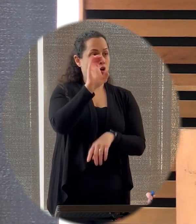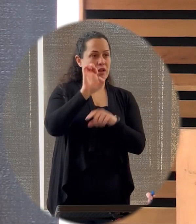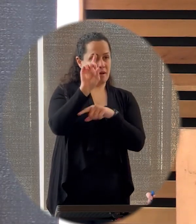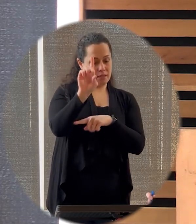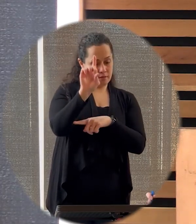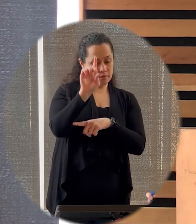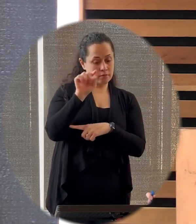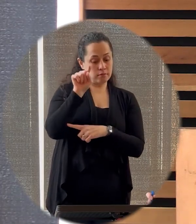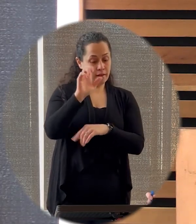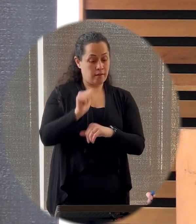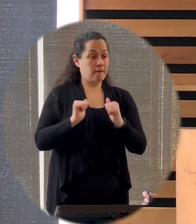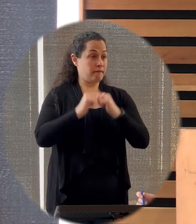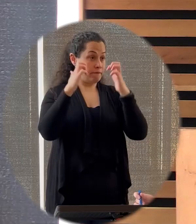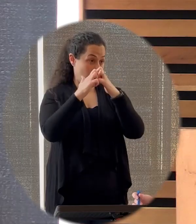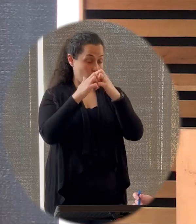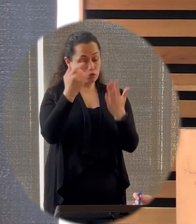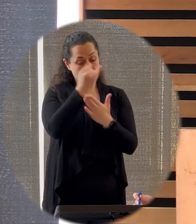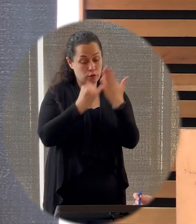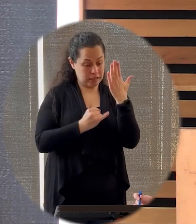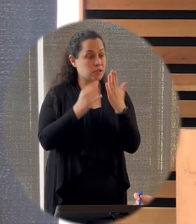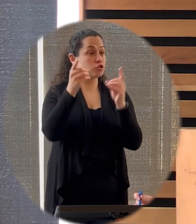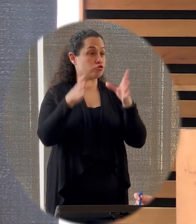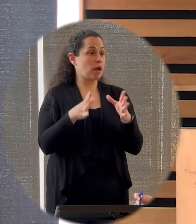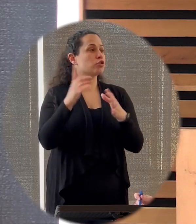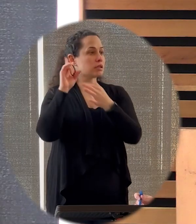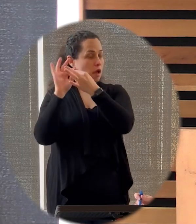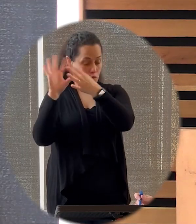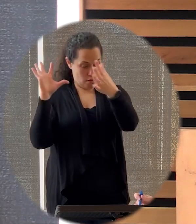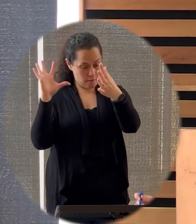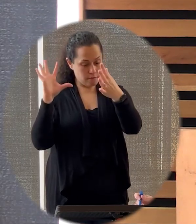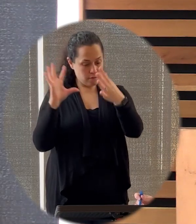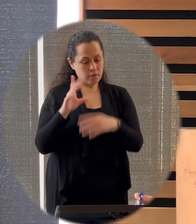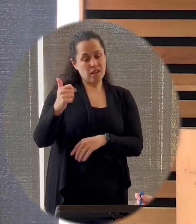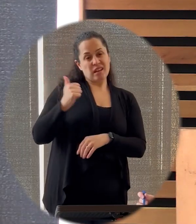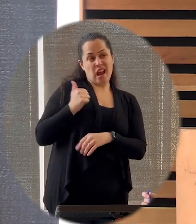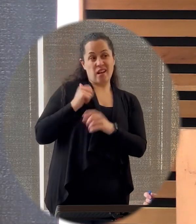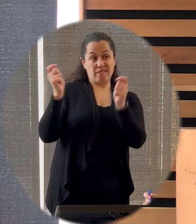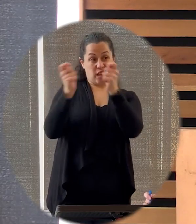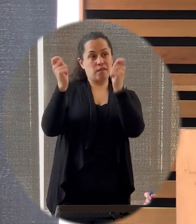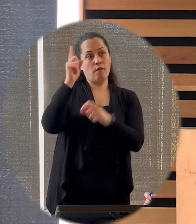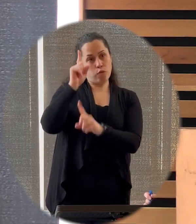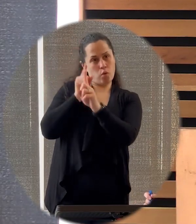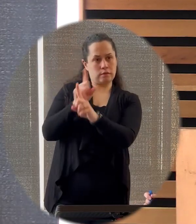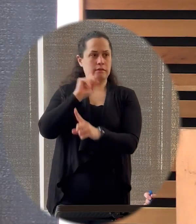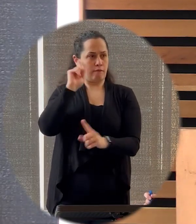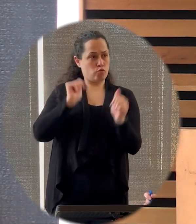the founder and artistic director of Sound Off, Canada's festival devoted to deaf performance.